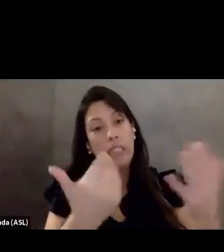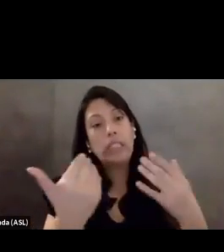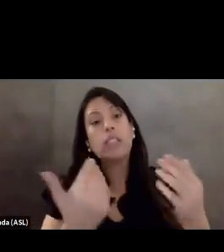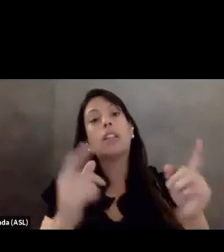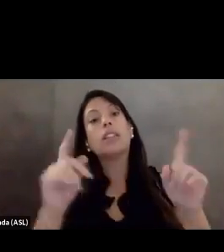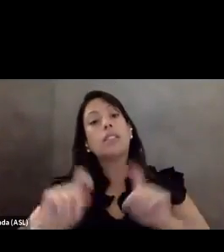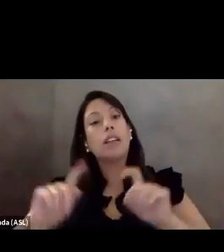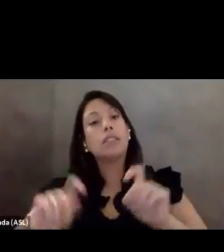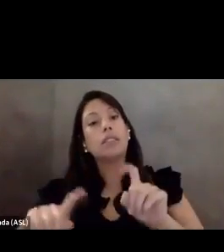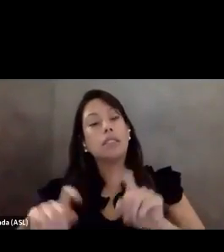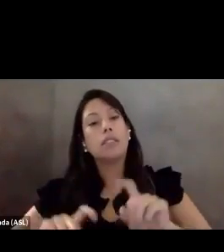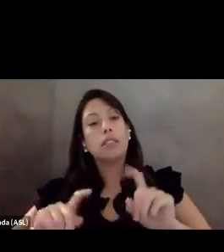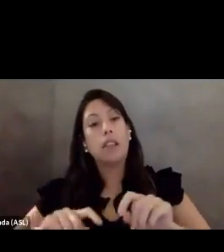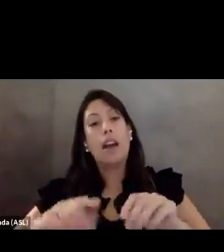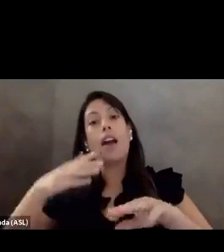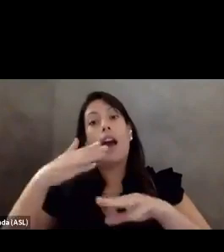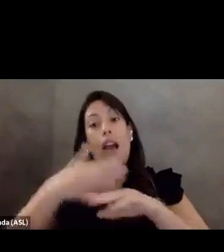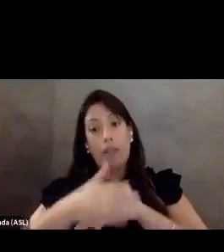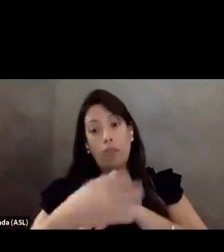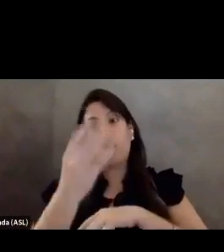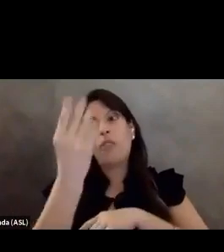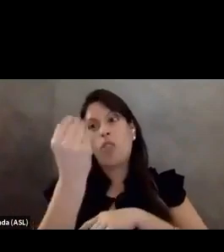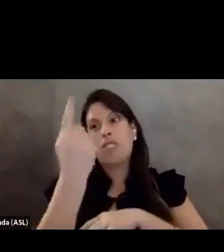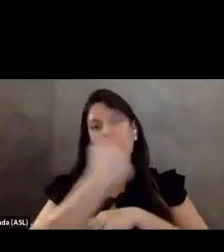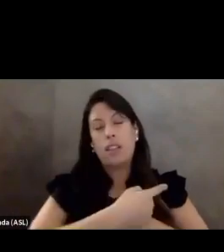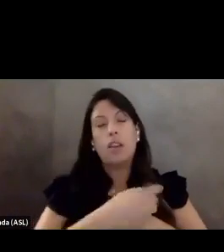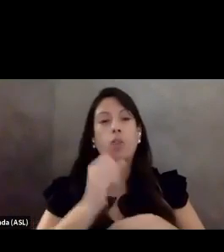So it's kind of a long process. You can see that during that